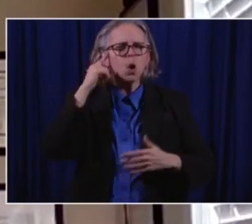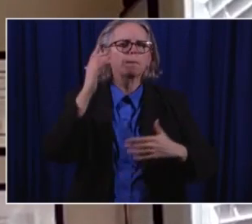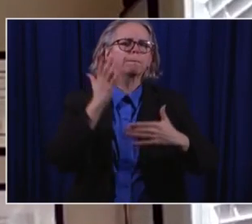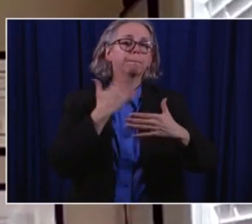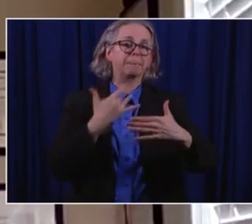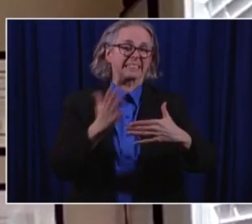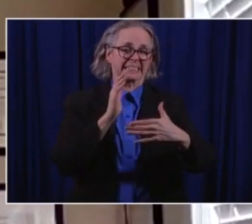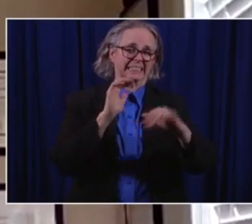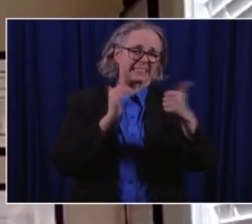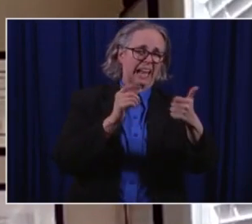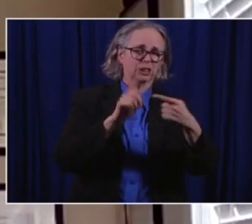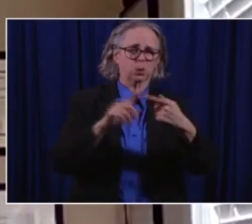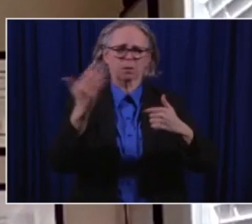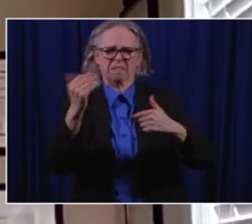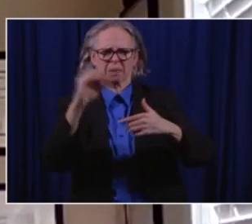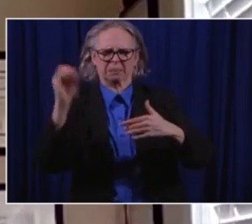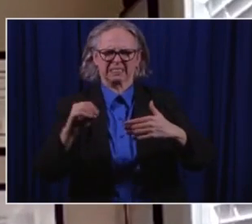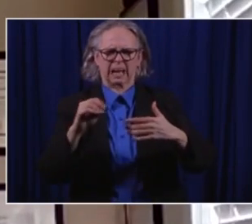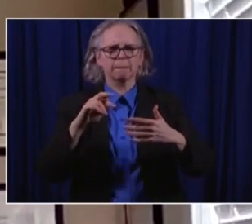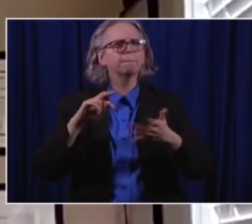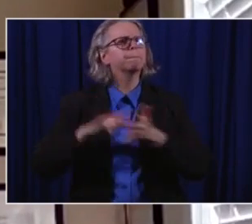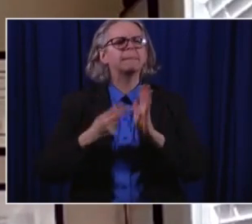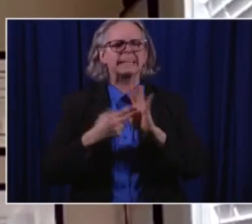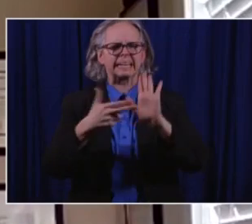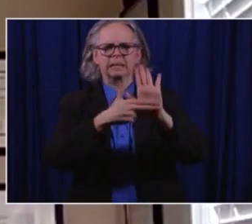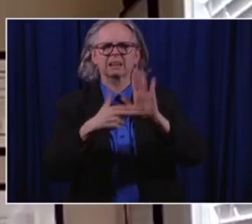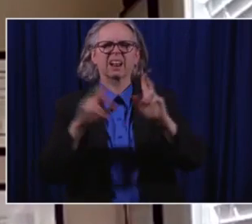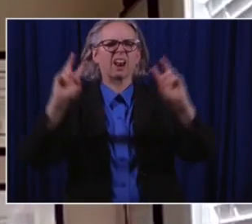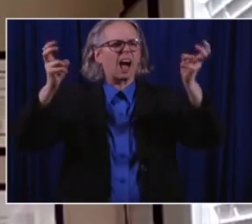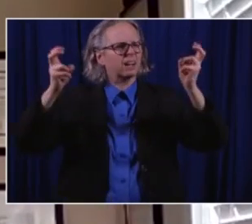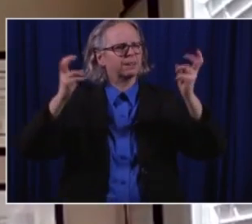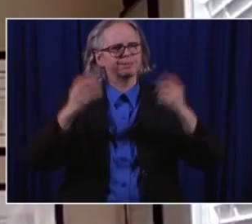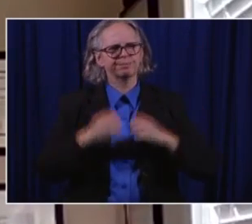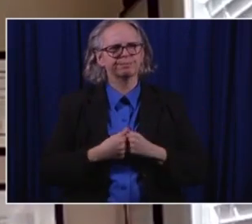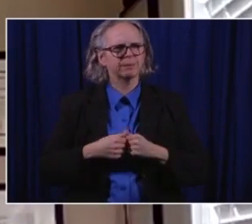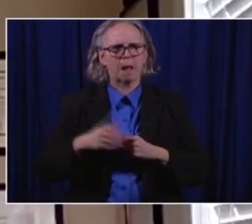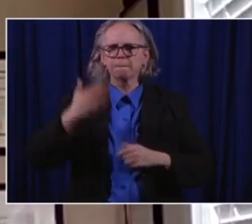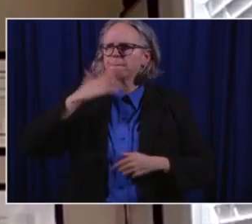since April to a positivity rate above 15%. It's really that it's rates between 10 to